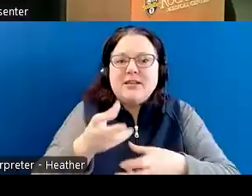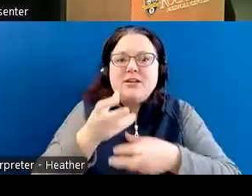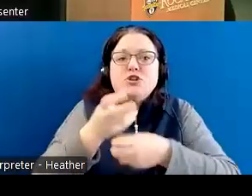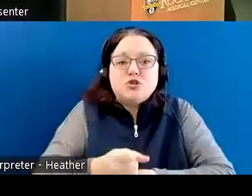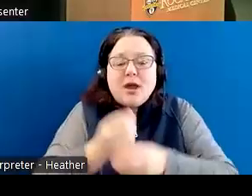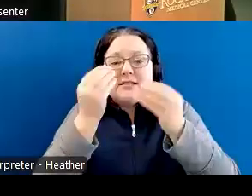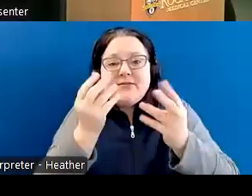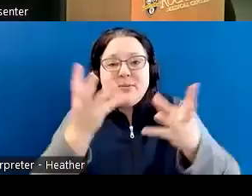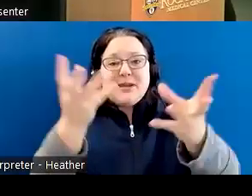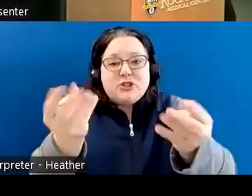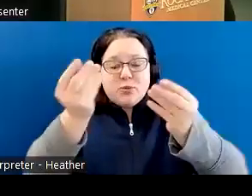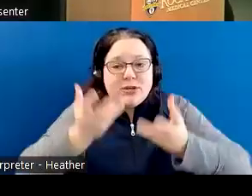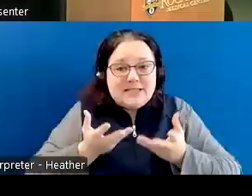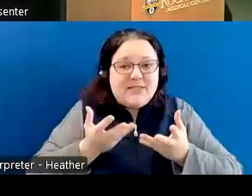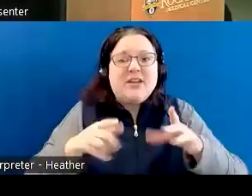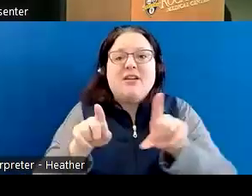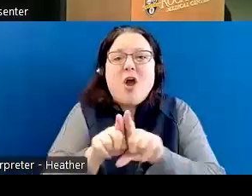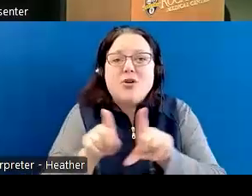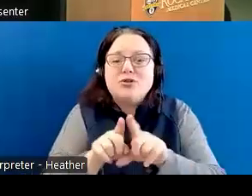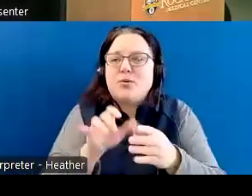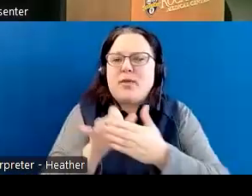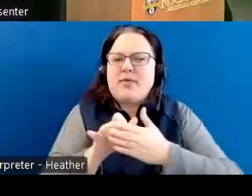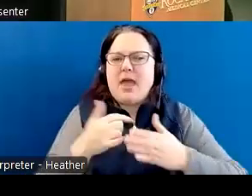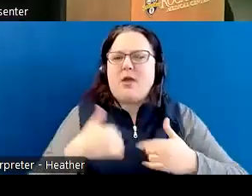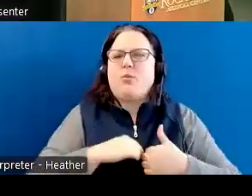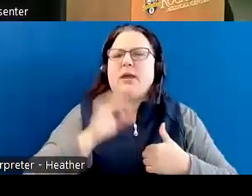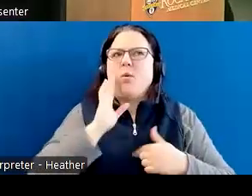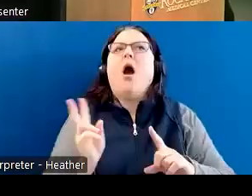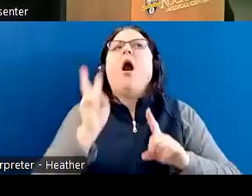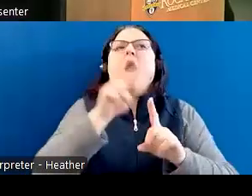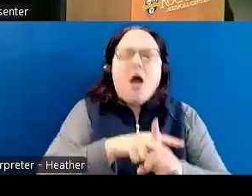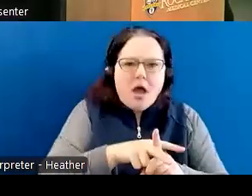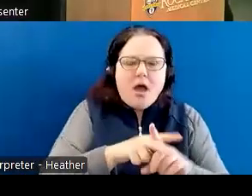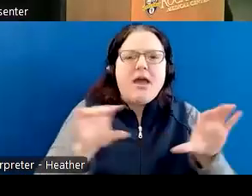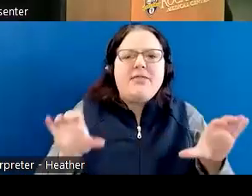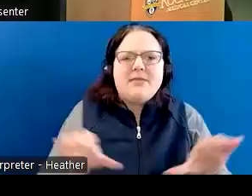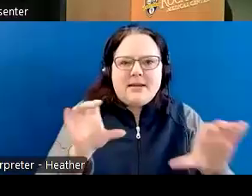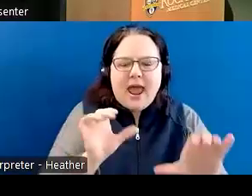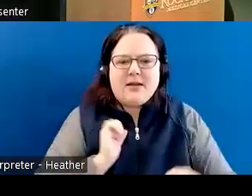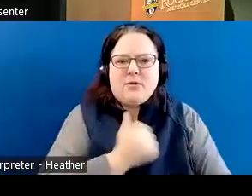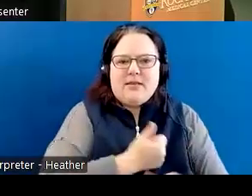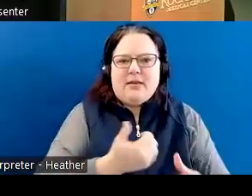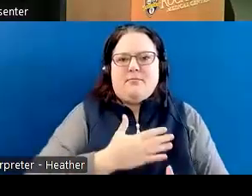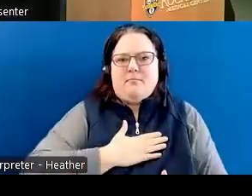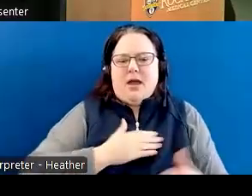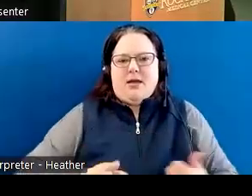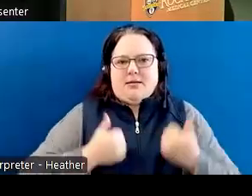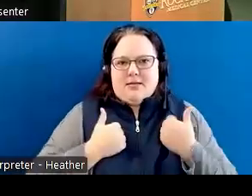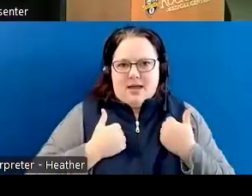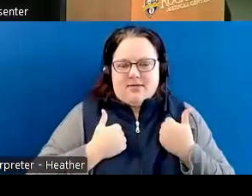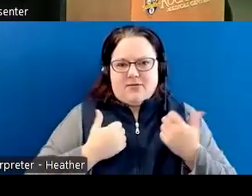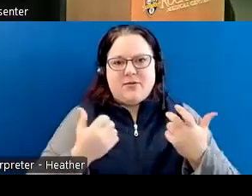receiving enough so that we'll generalize it and act on it in our own lives. Um and so this ability